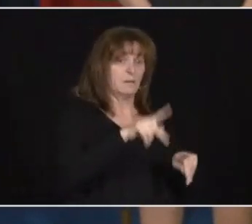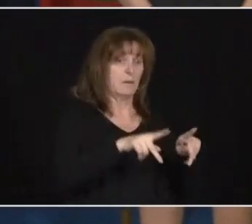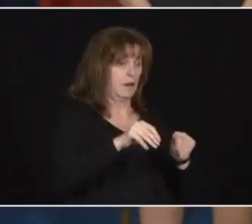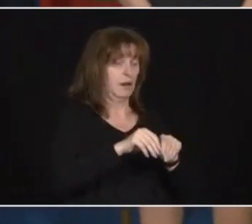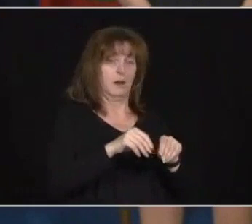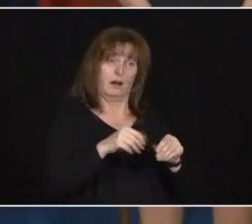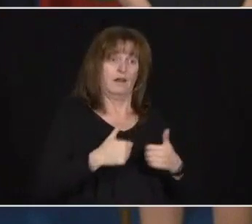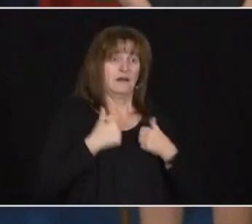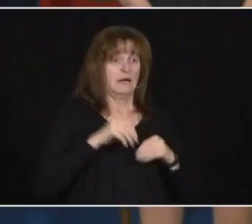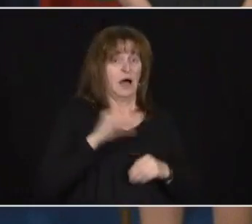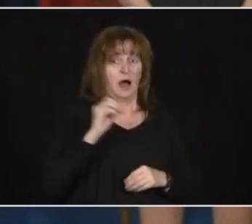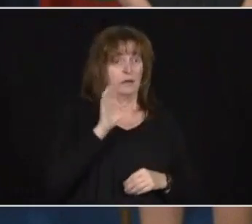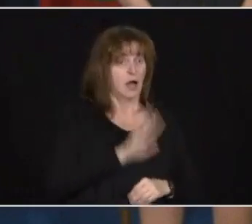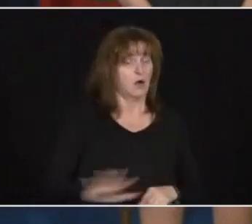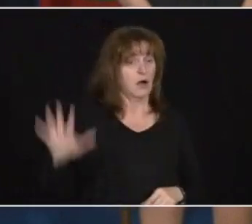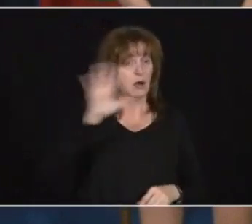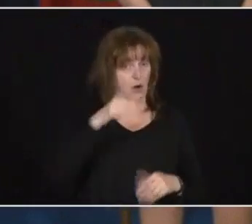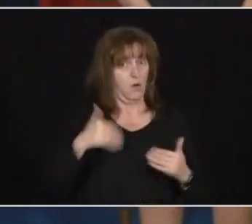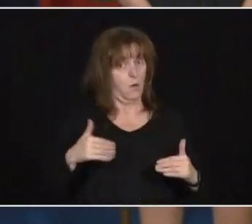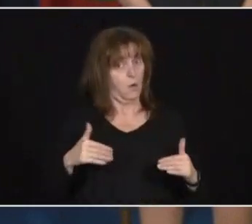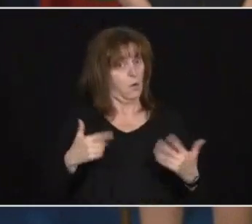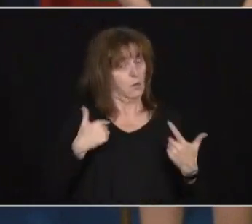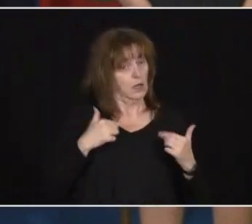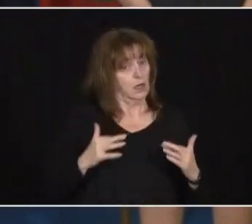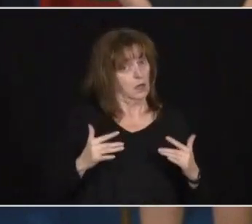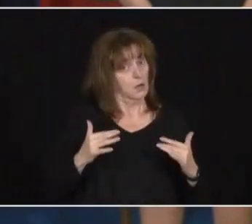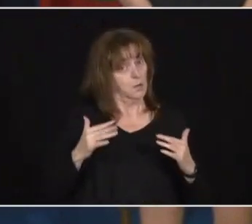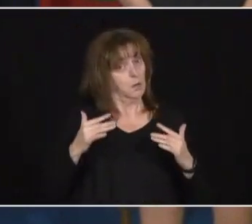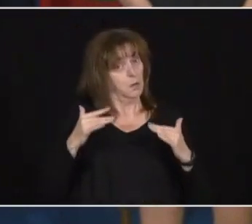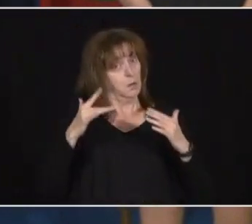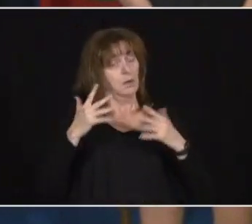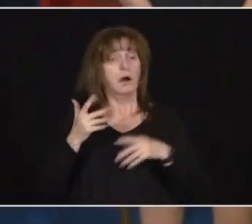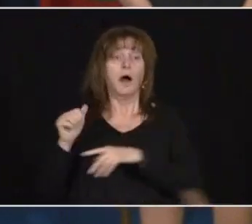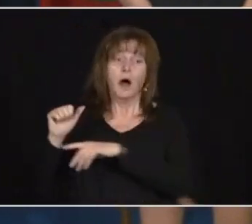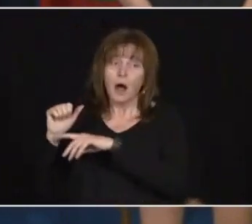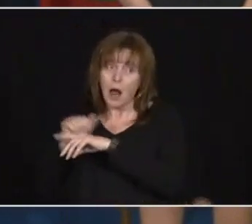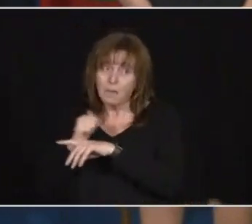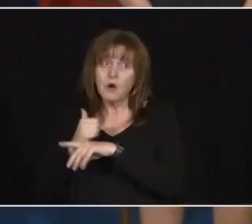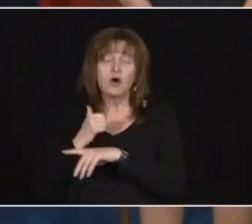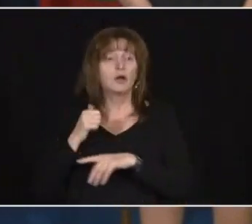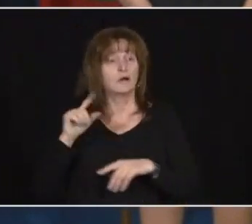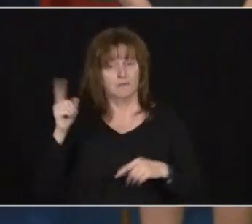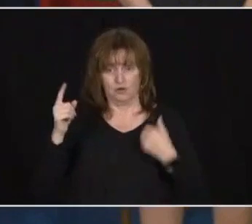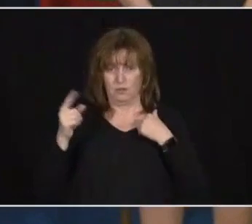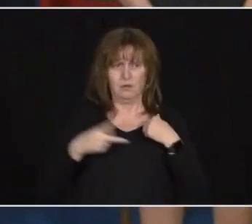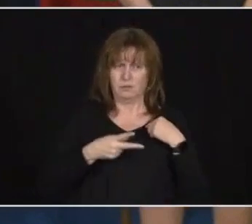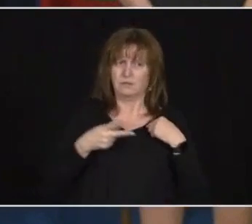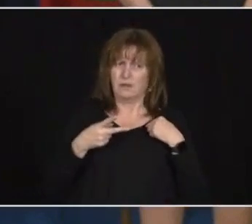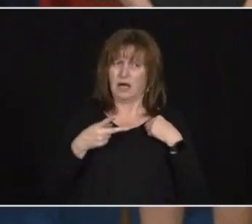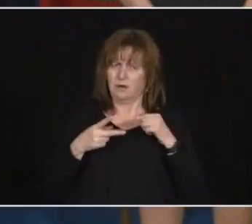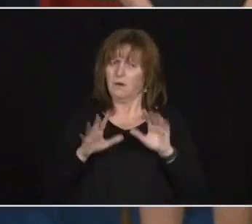That's our goal and that's what we'll meet moving forward. In May, we'll make sure we just